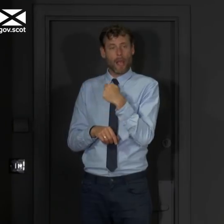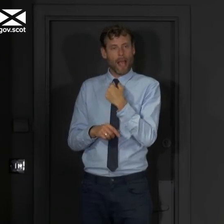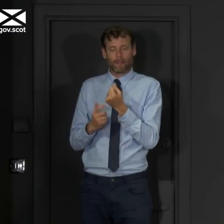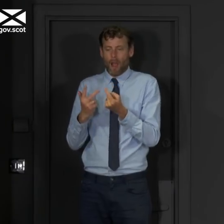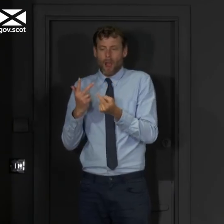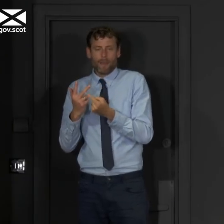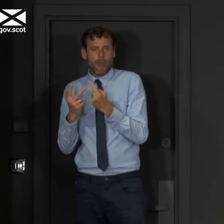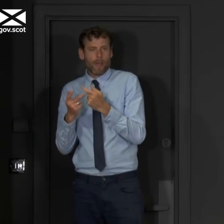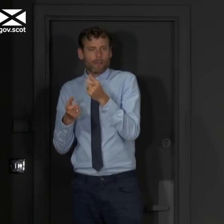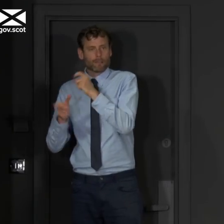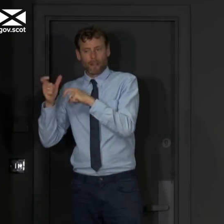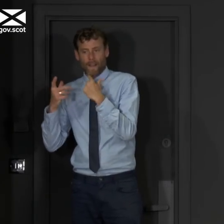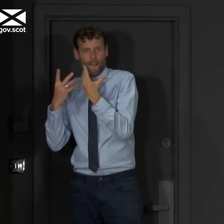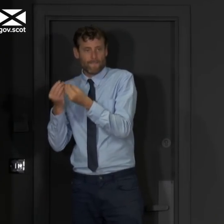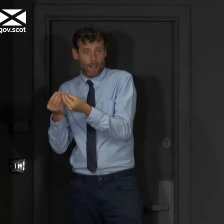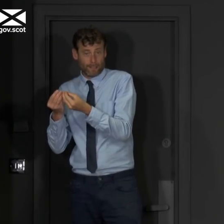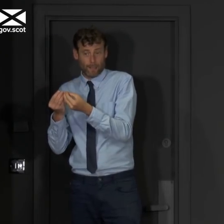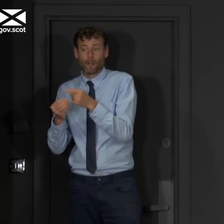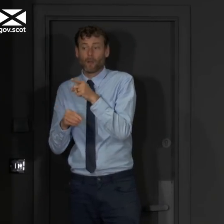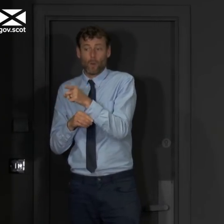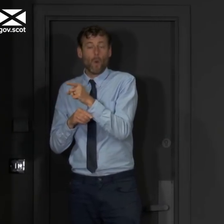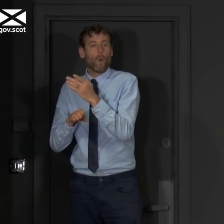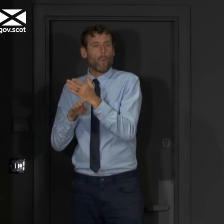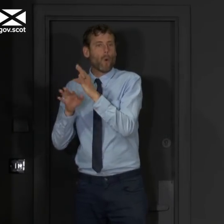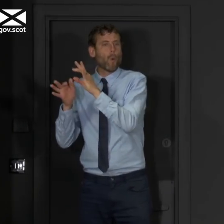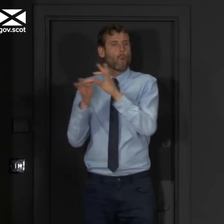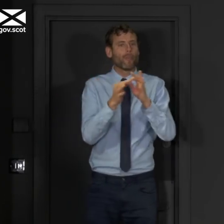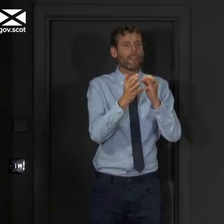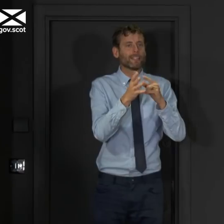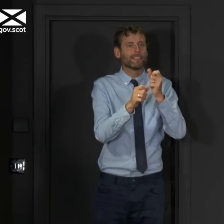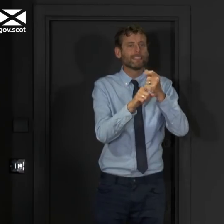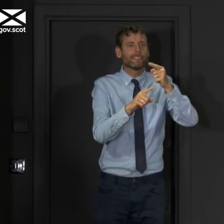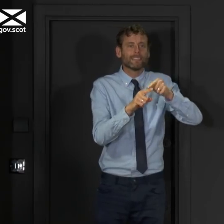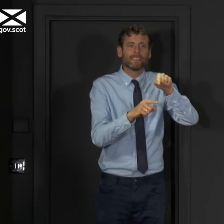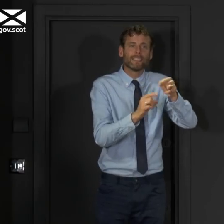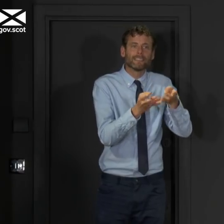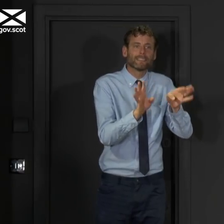advice that was very much hooked into SAGE, but was direct to the Scottish Government